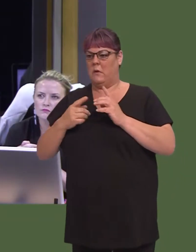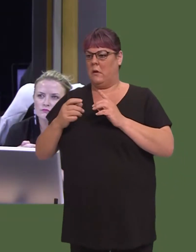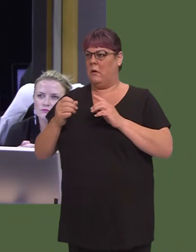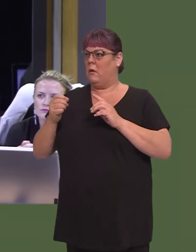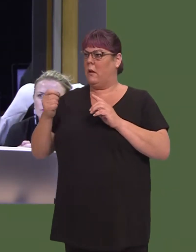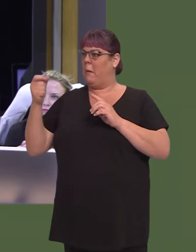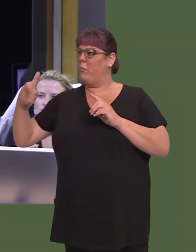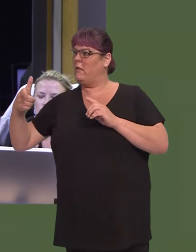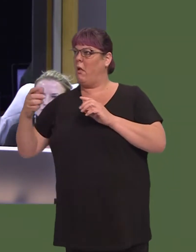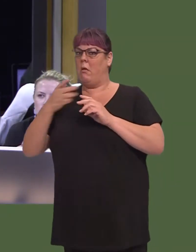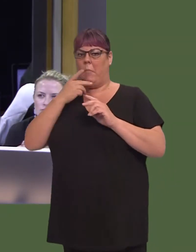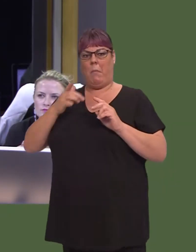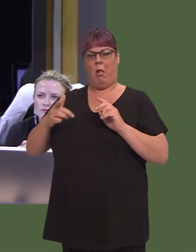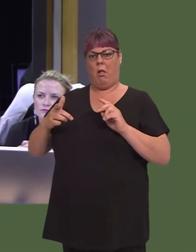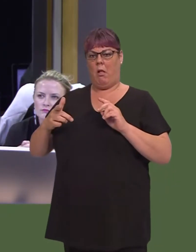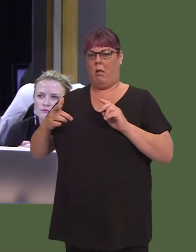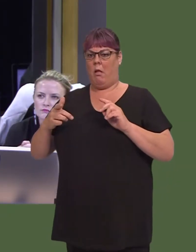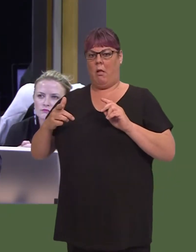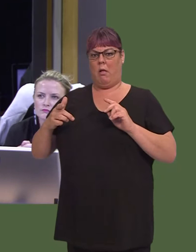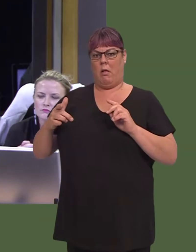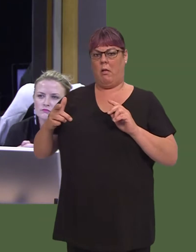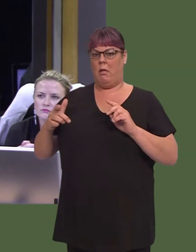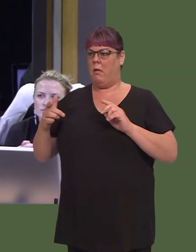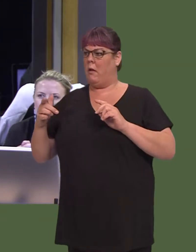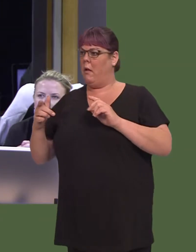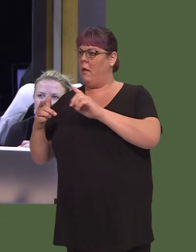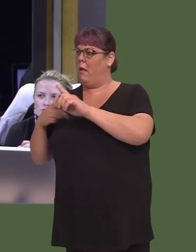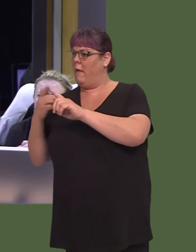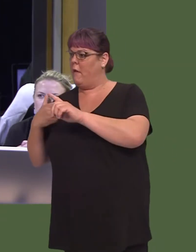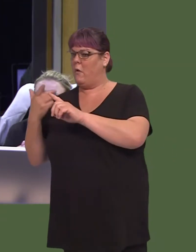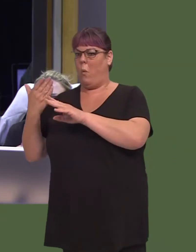the ethos of that wellbeing village. So, he's absolutely right to say that the last thing